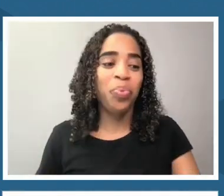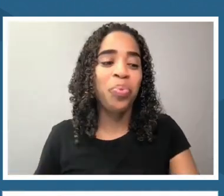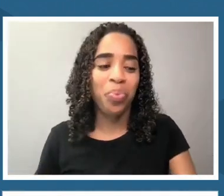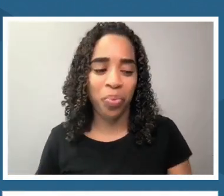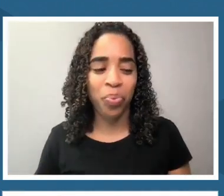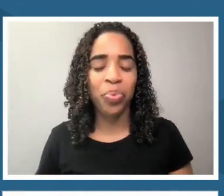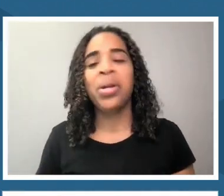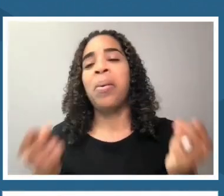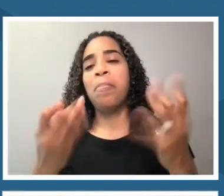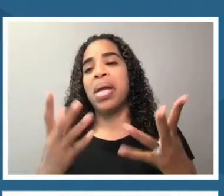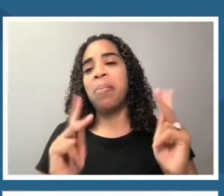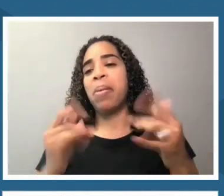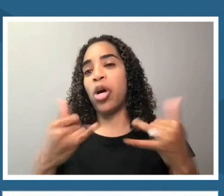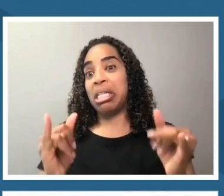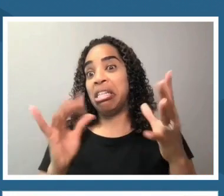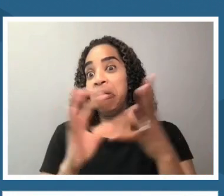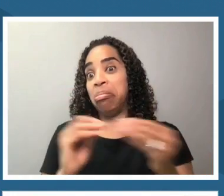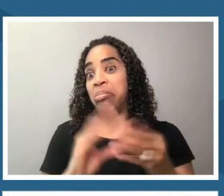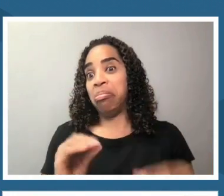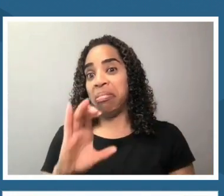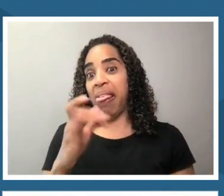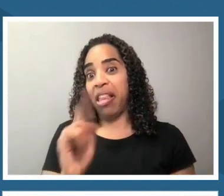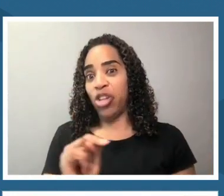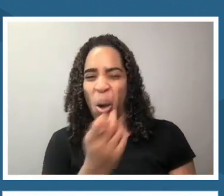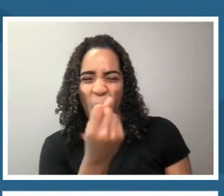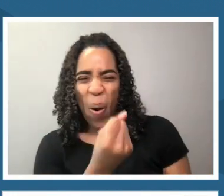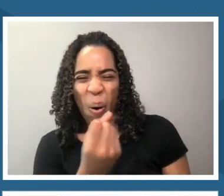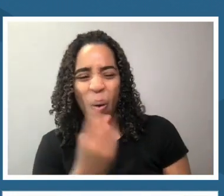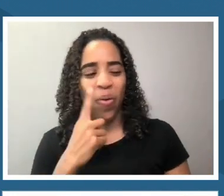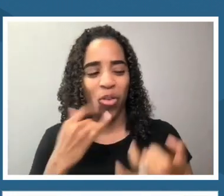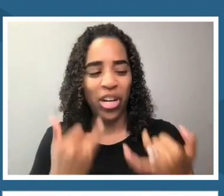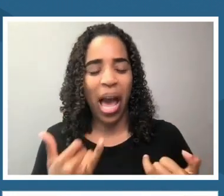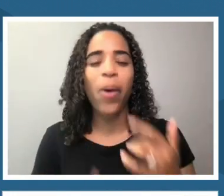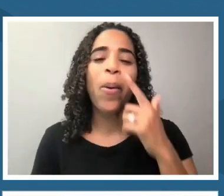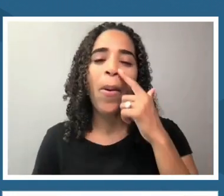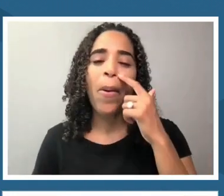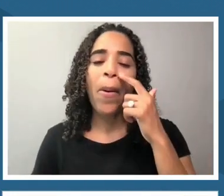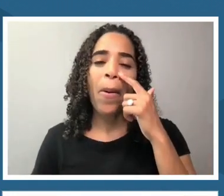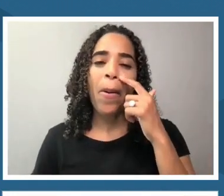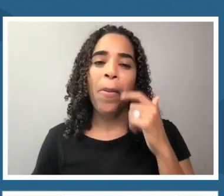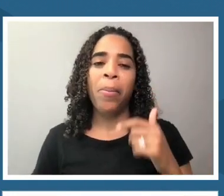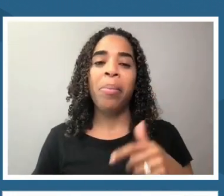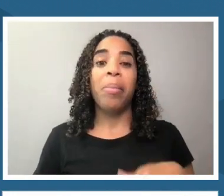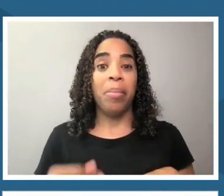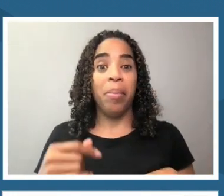chat but i think we'll hold some of these for later uh i highly suggest you